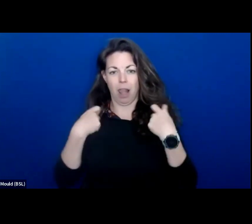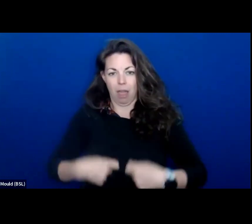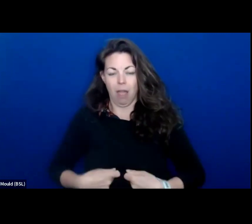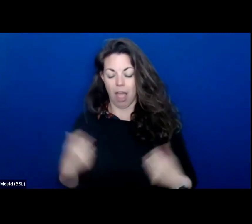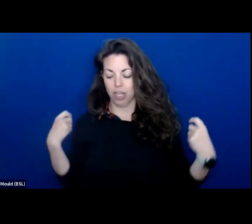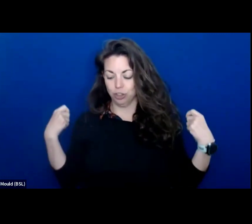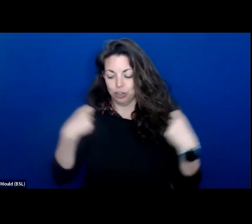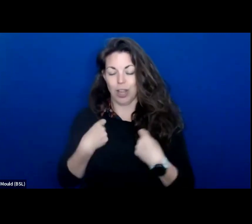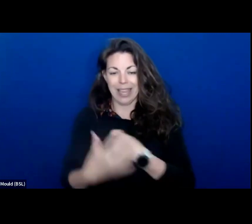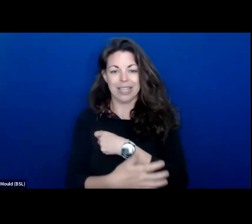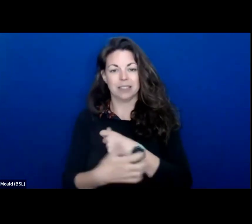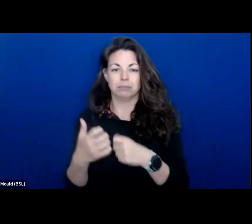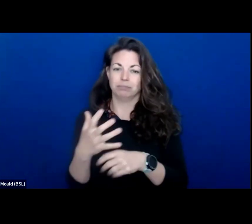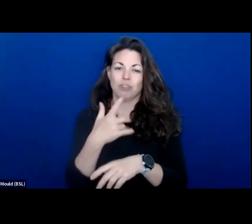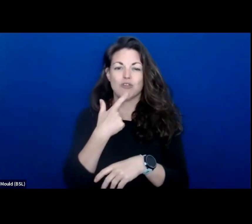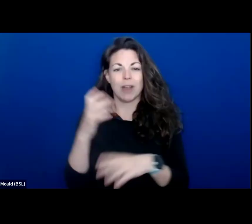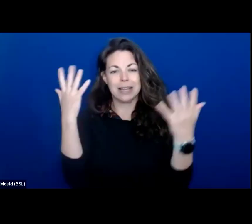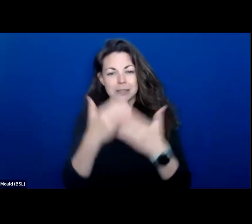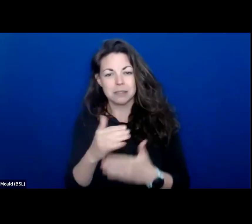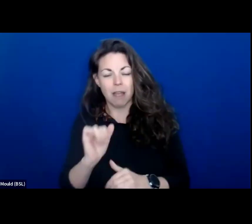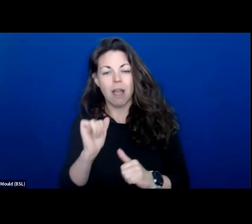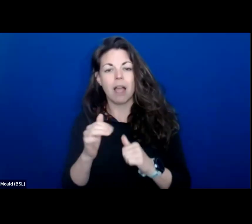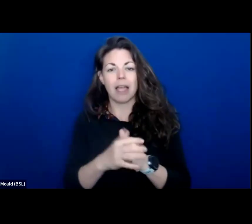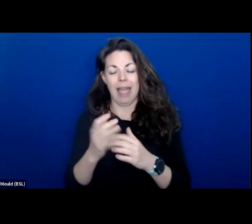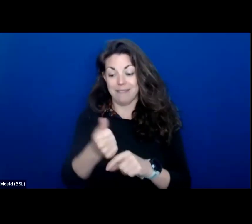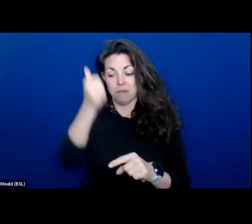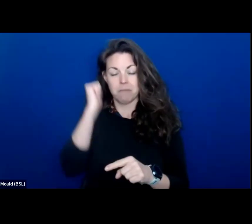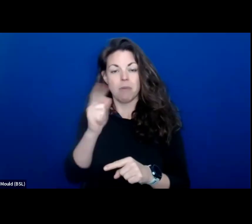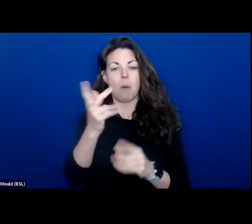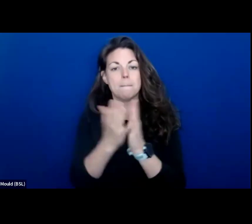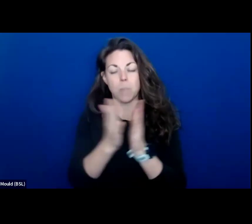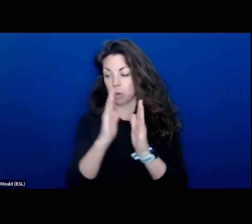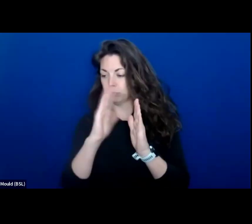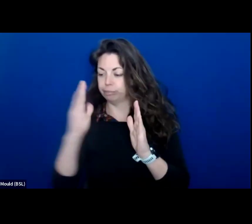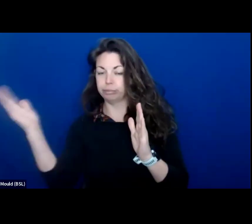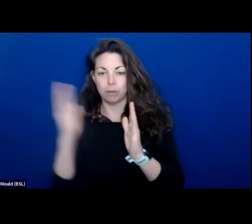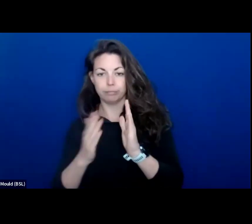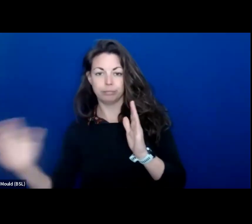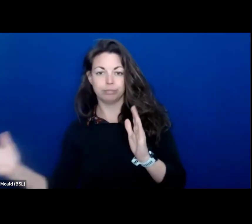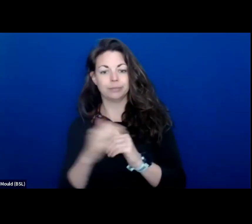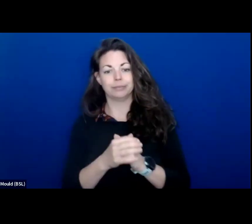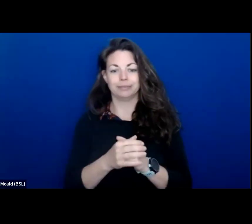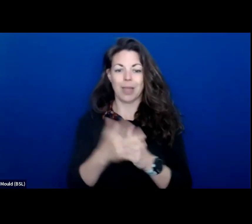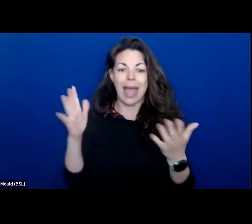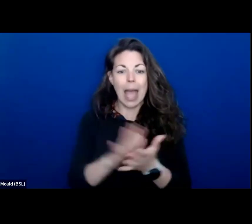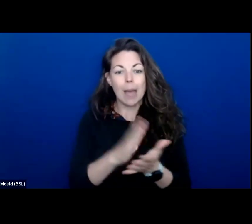and I'm sitting in front of a bookcase. And we're, we're really pleased to, to welcome you today for today's session on Advocating